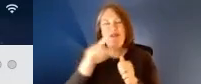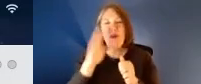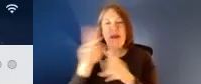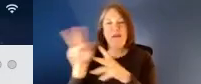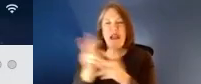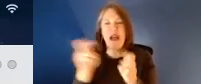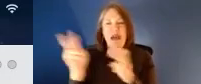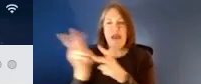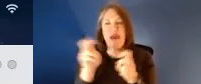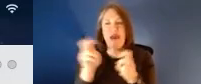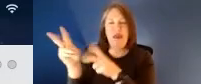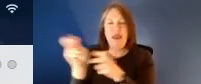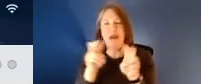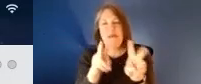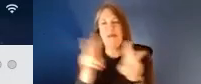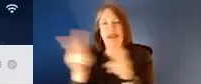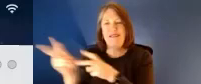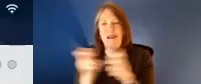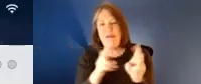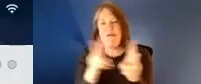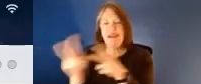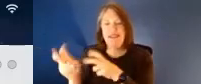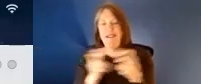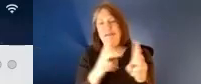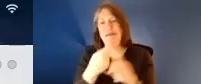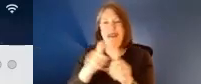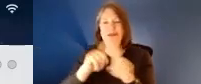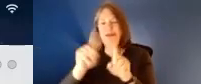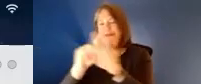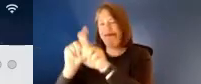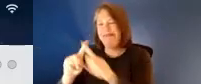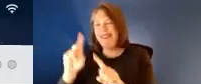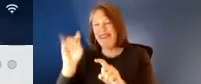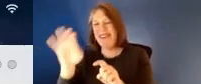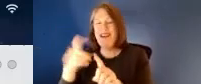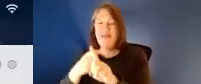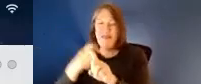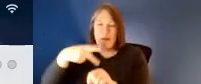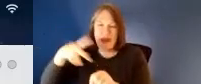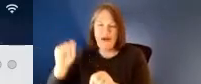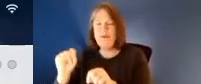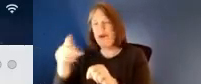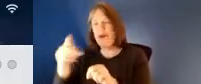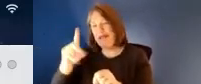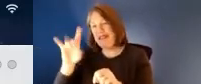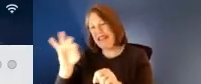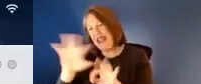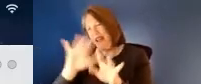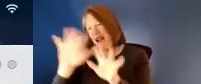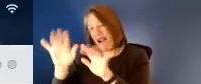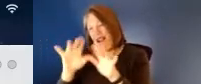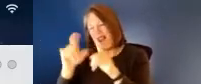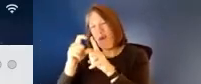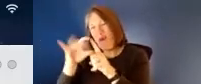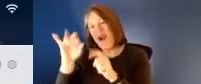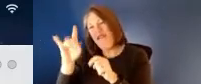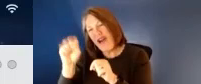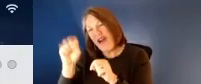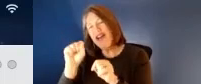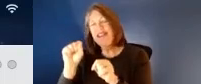06:55:54 from all manner of documents from PowerPoint and PDFs and word files and other